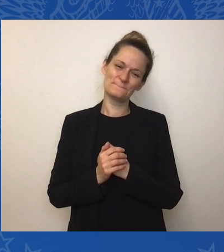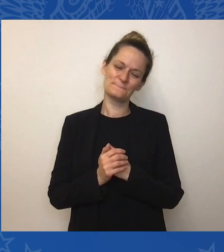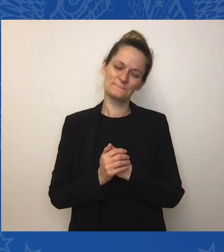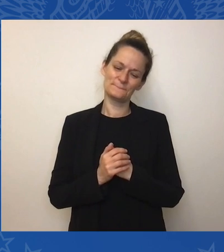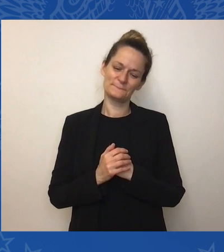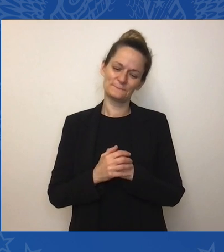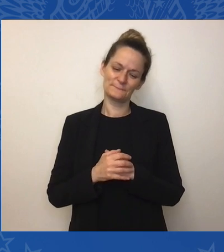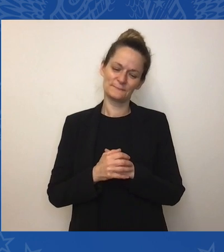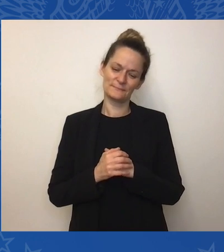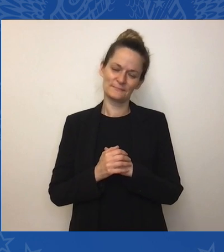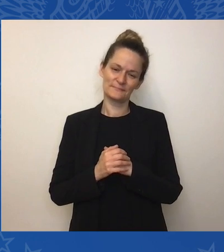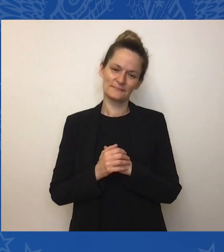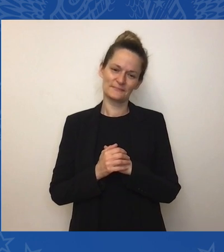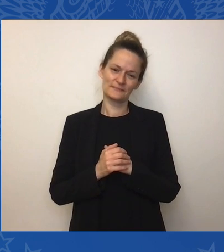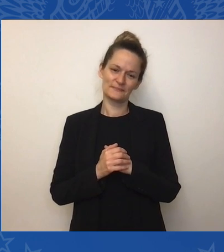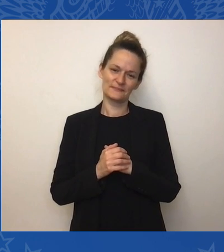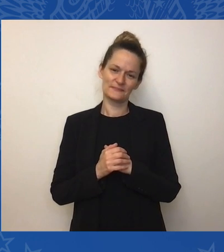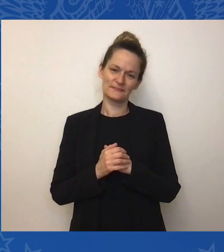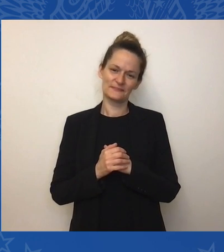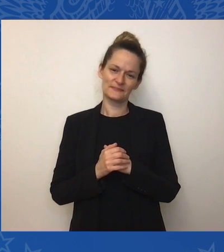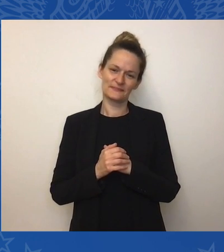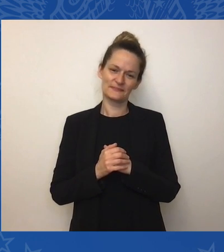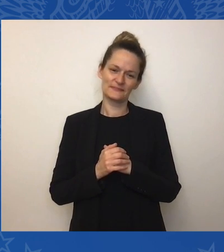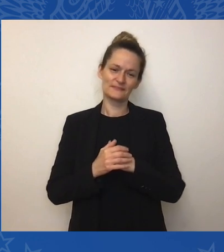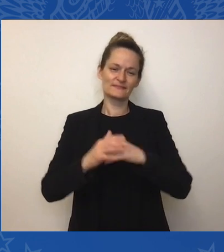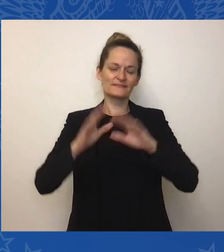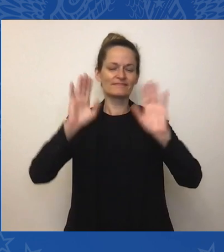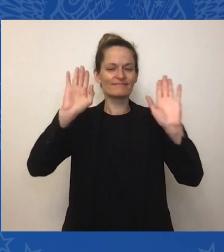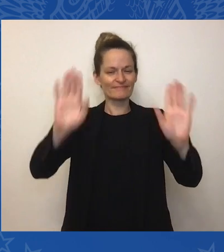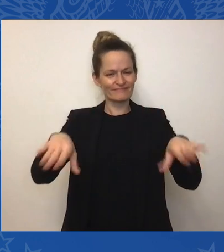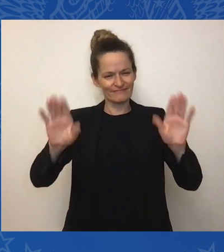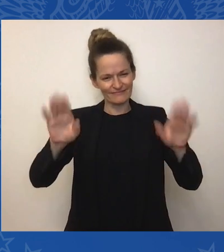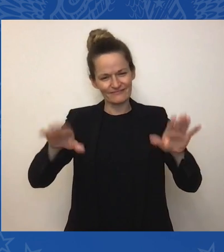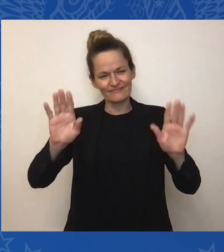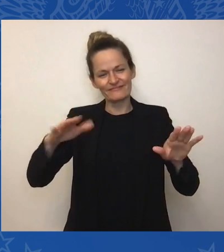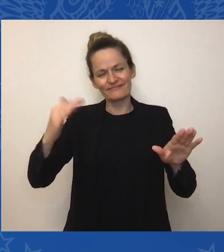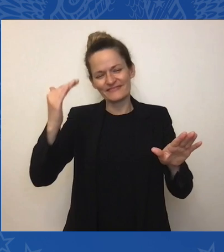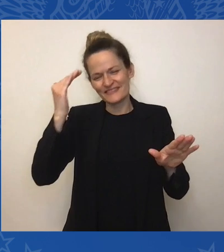I know they've been recognized already, but I can't -- yesterday, I did the commencement at the Naval Academy,